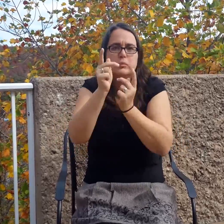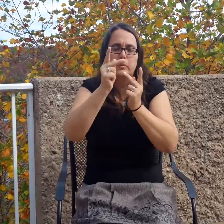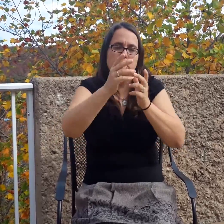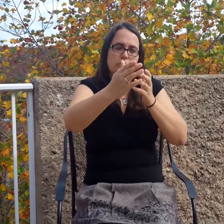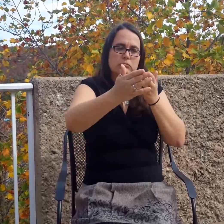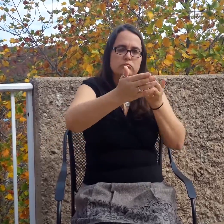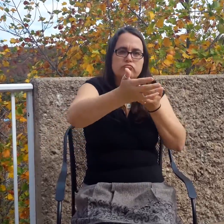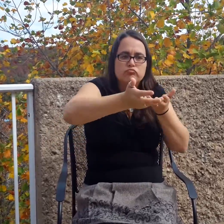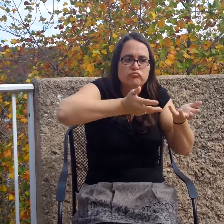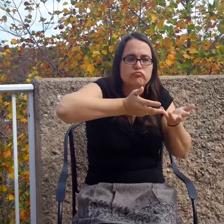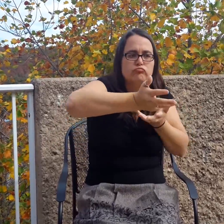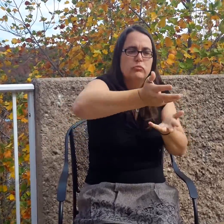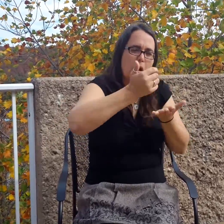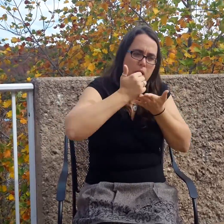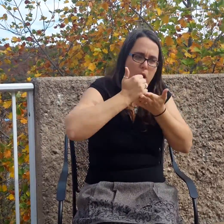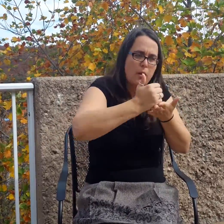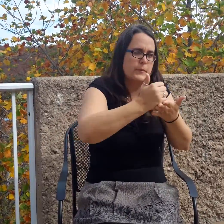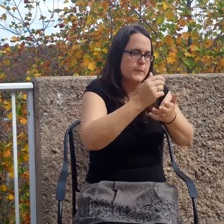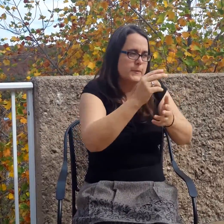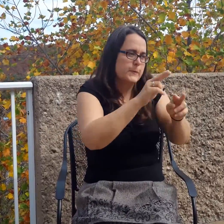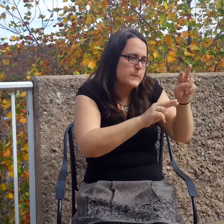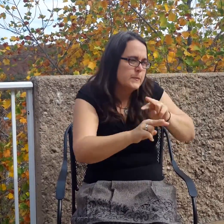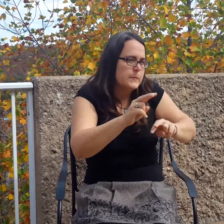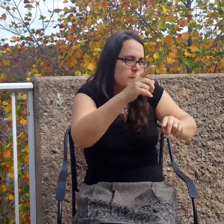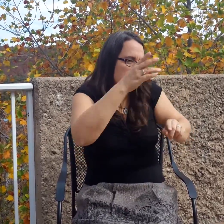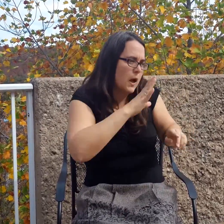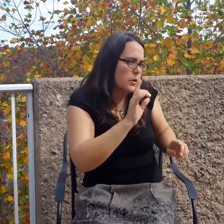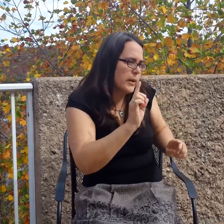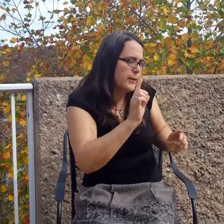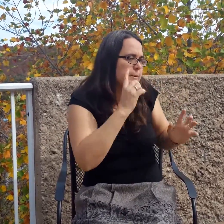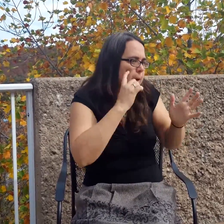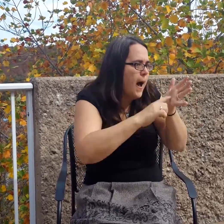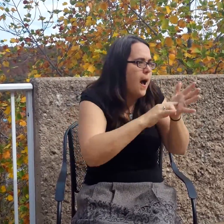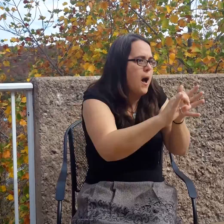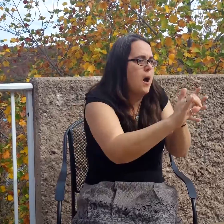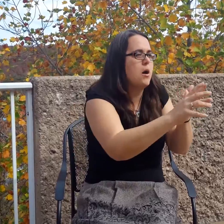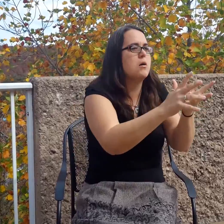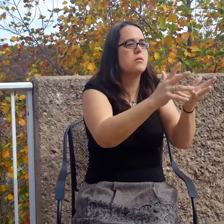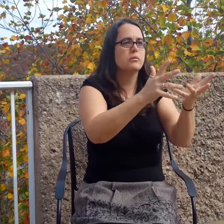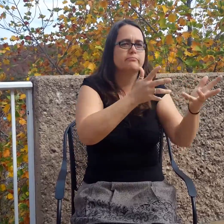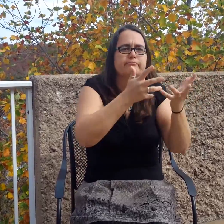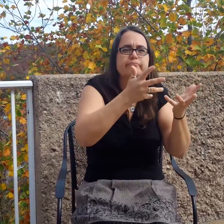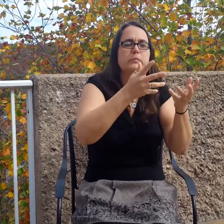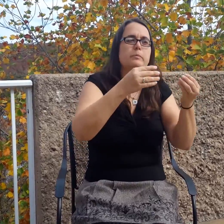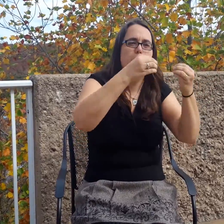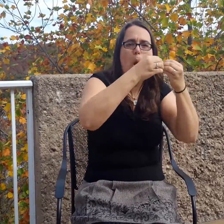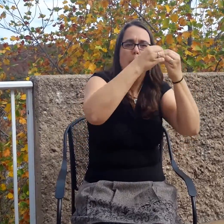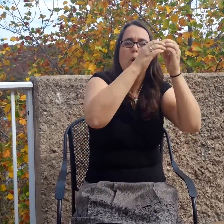and I really enjoy meeting people, listening to their stories and helping them to notice "Oh! There's where God is in my story!"